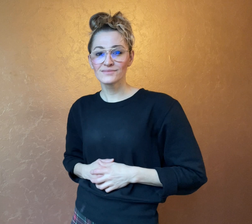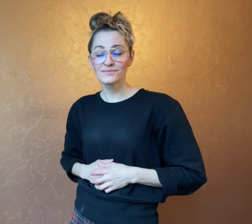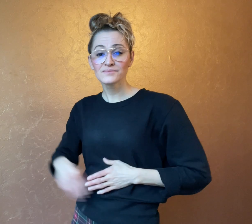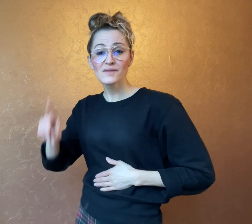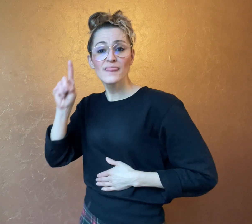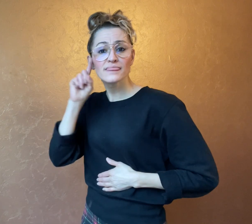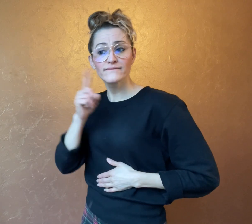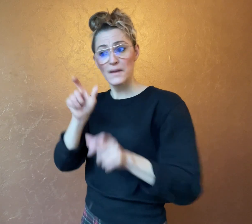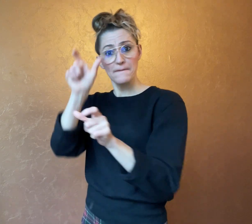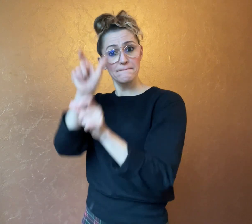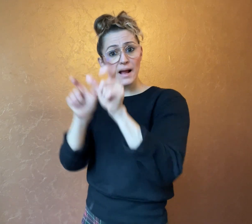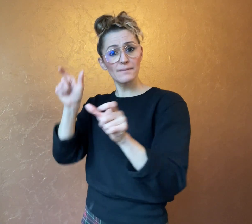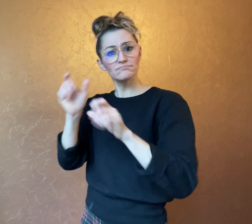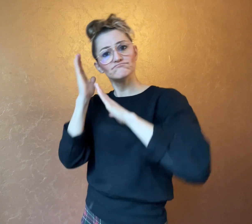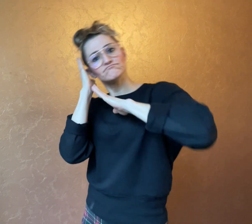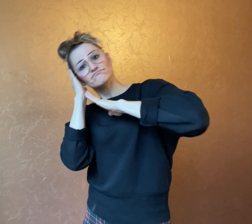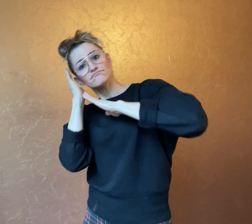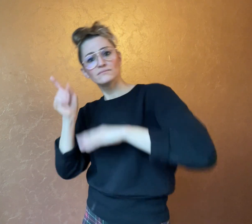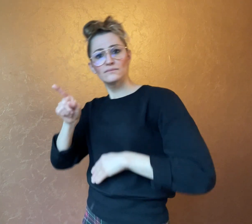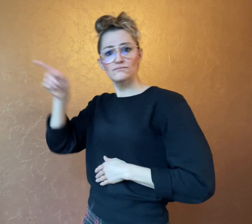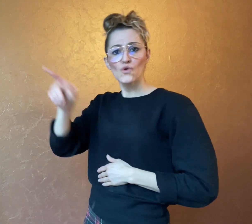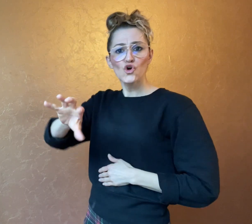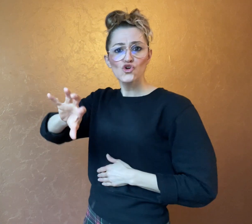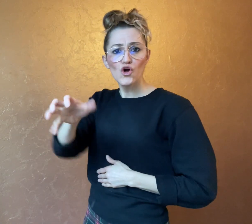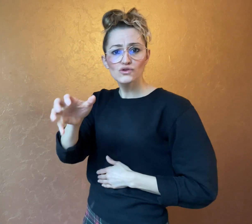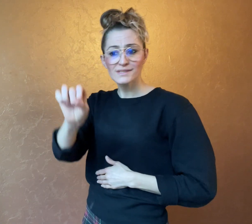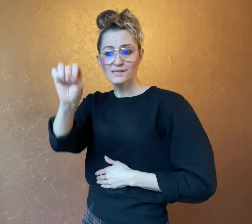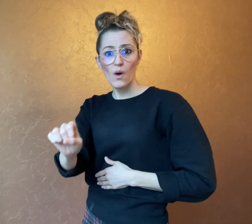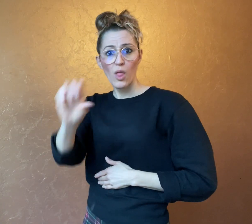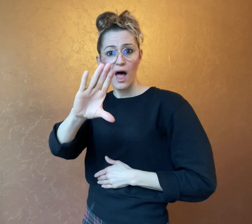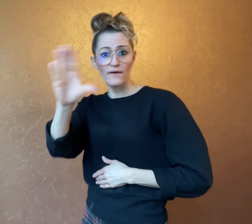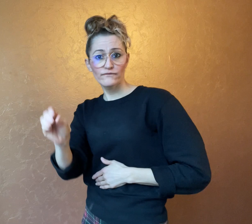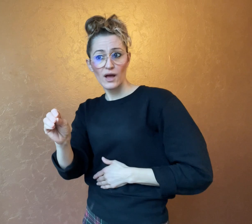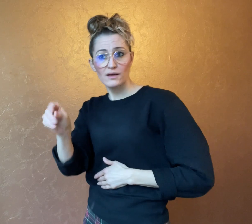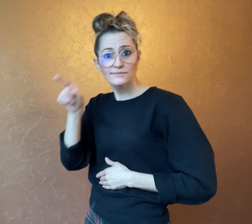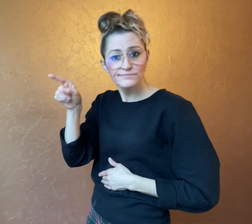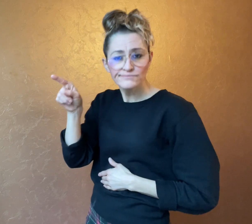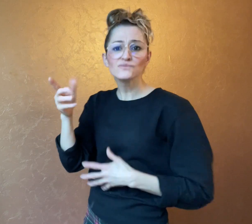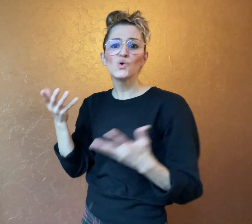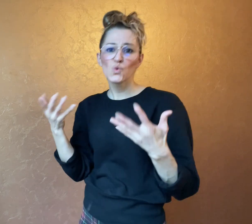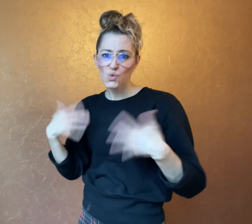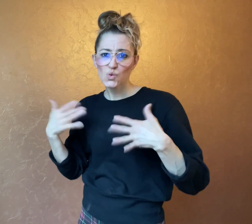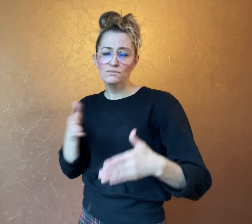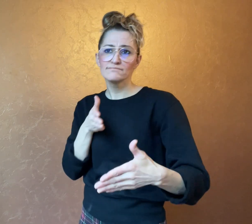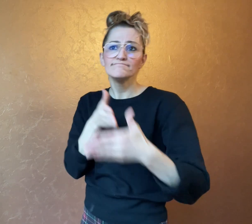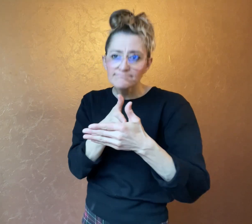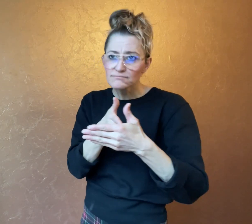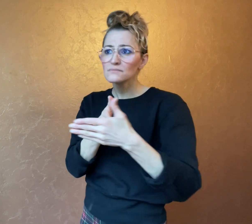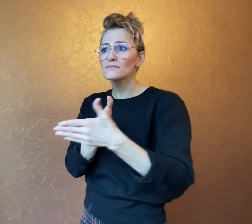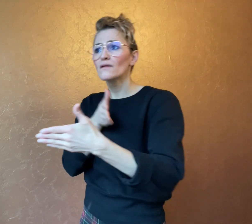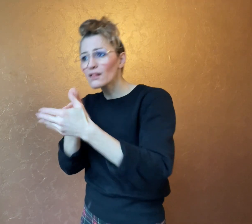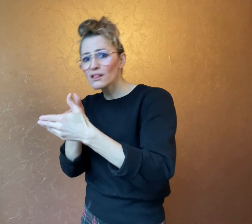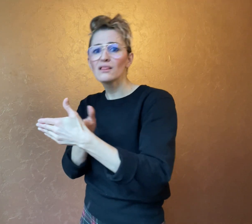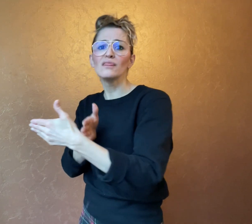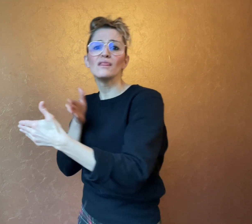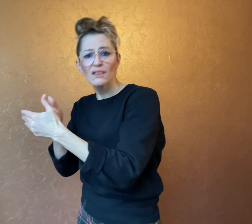Deaf people in South Africa face communication barriers